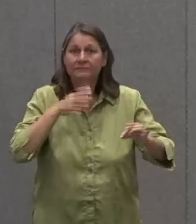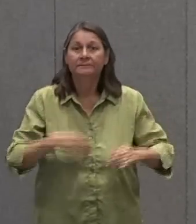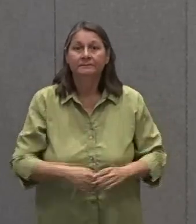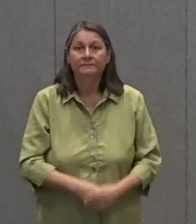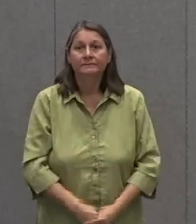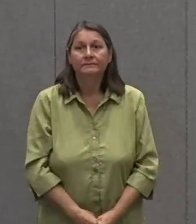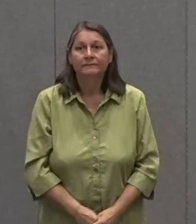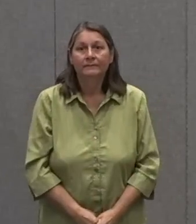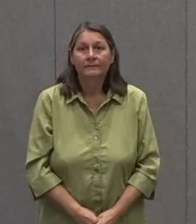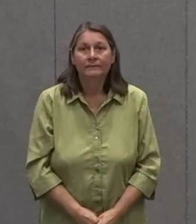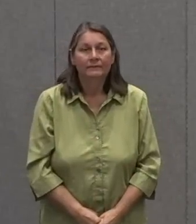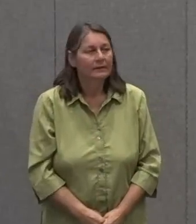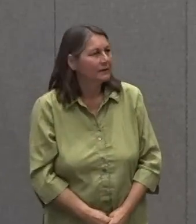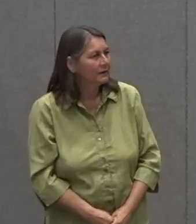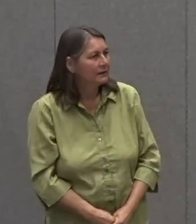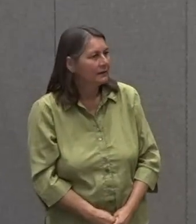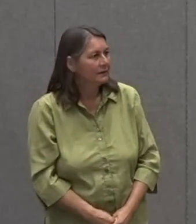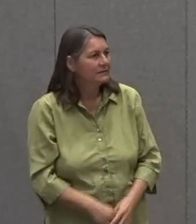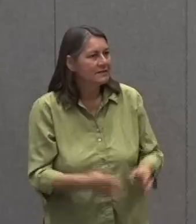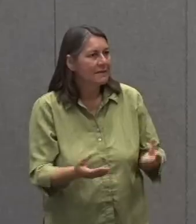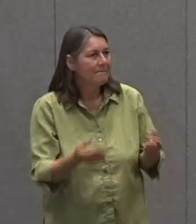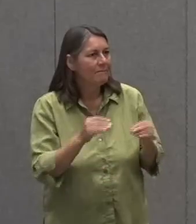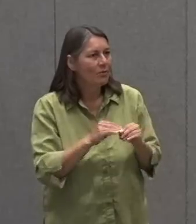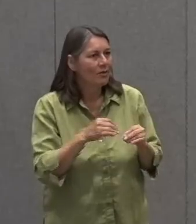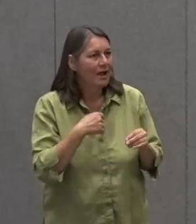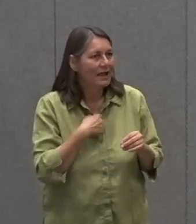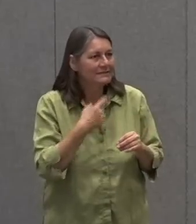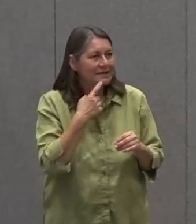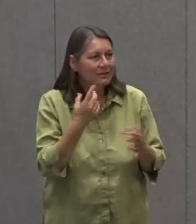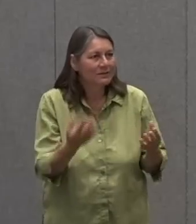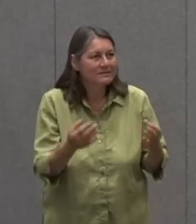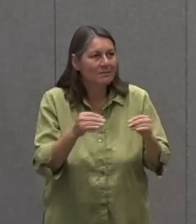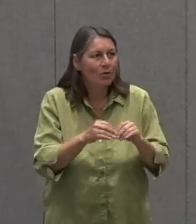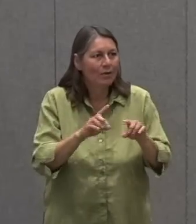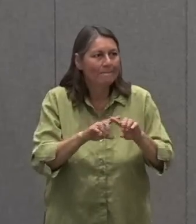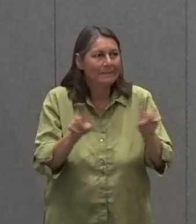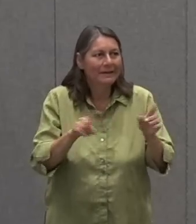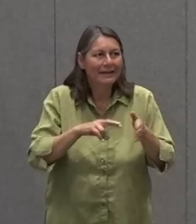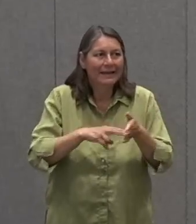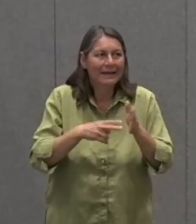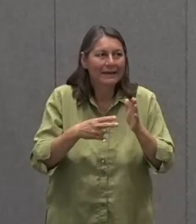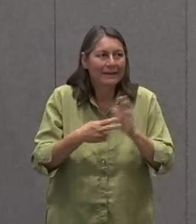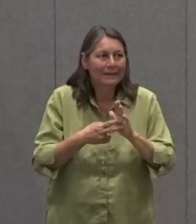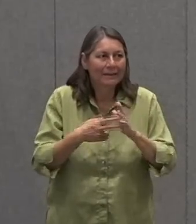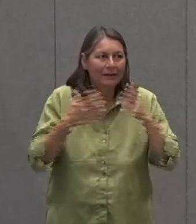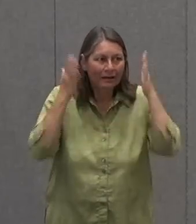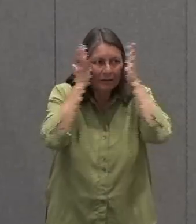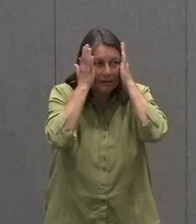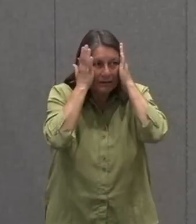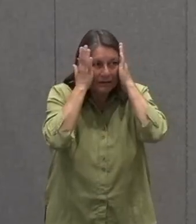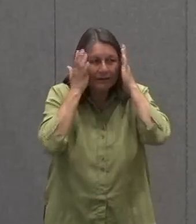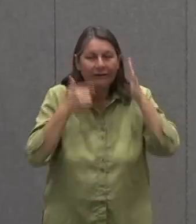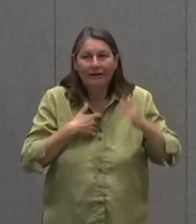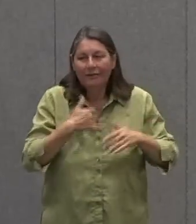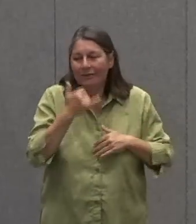Oh, is it more? I said it was less, it was more. Thank you for reminding me of that.